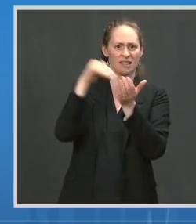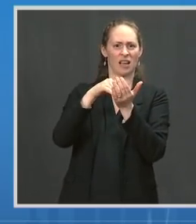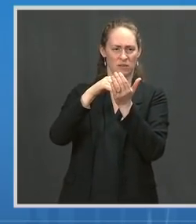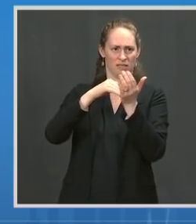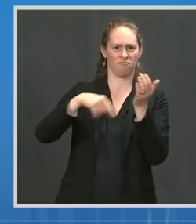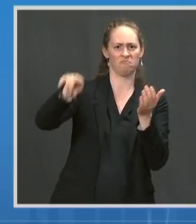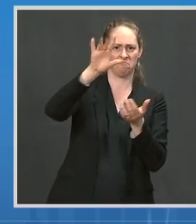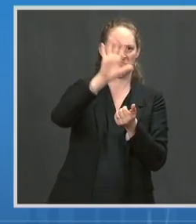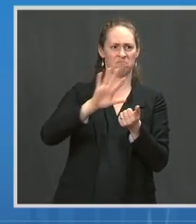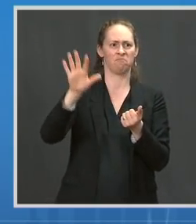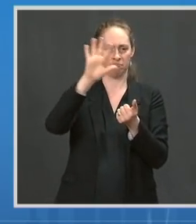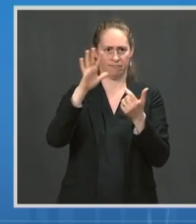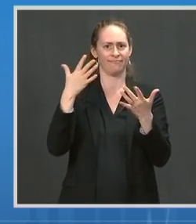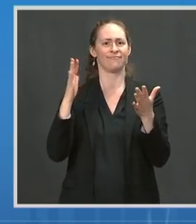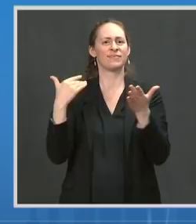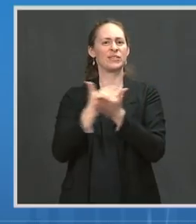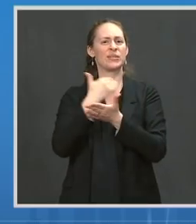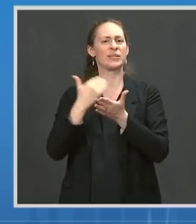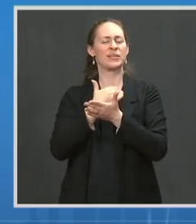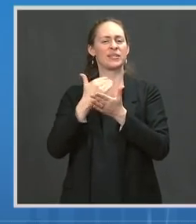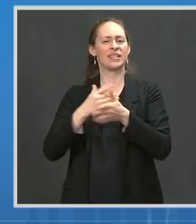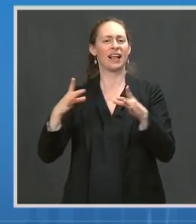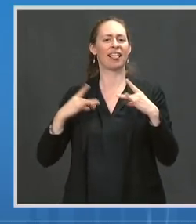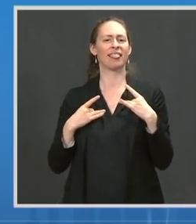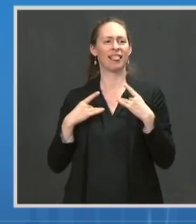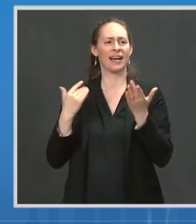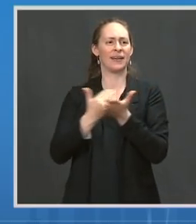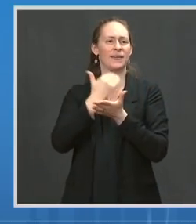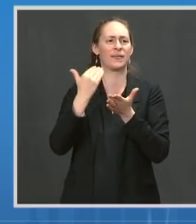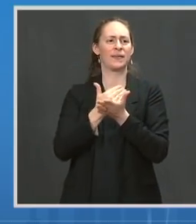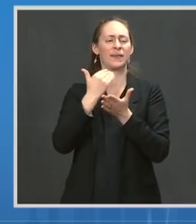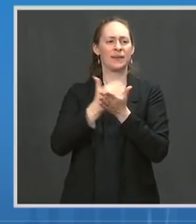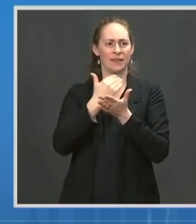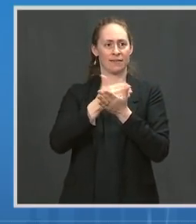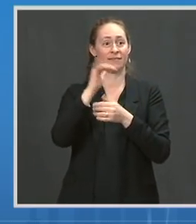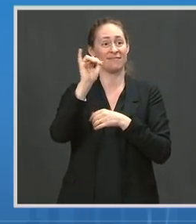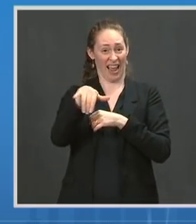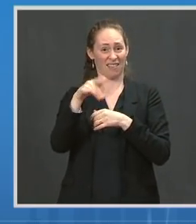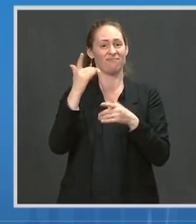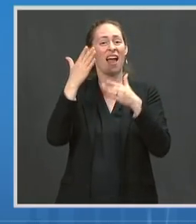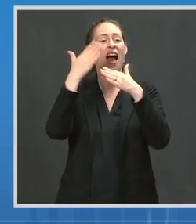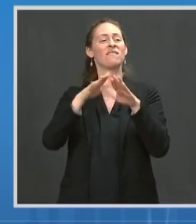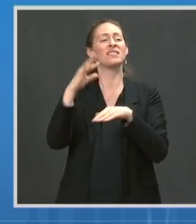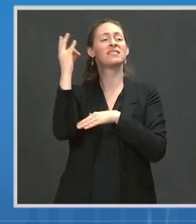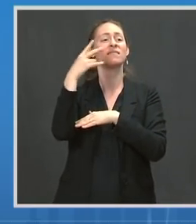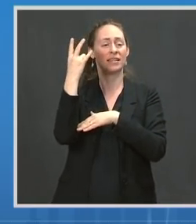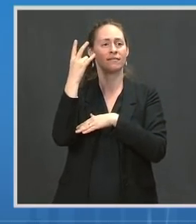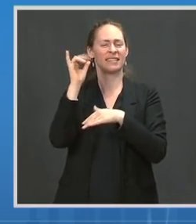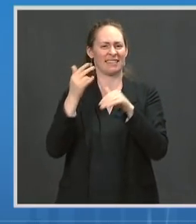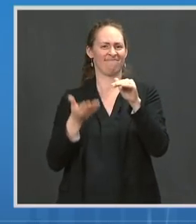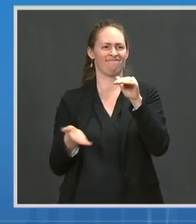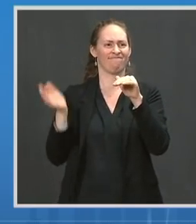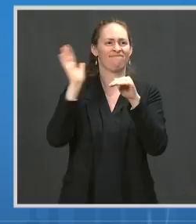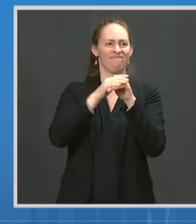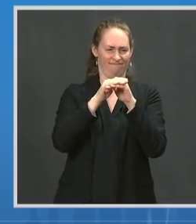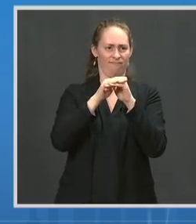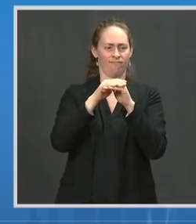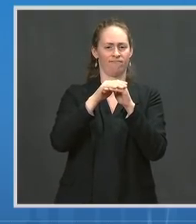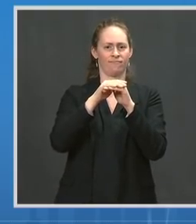Our seven-day average is up to 69,500, nearly 70,000 new cases per day.